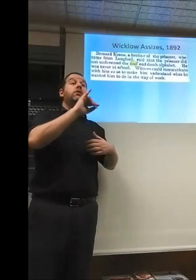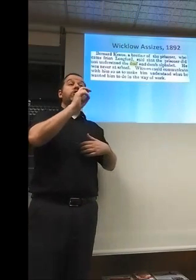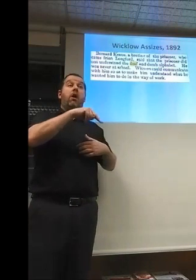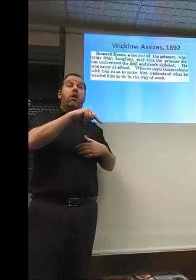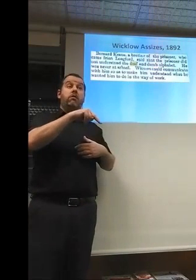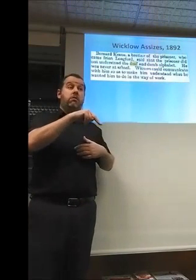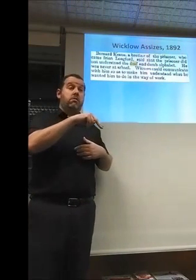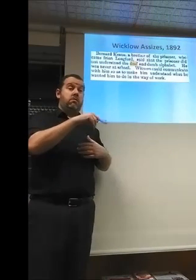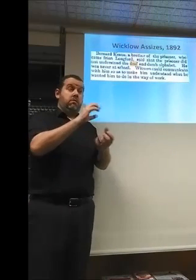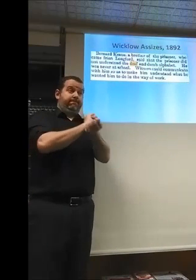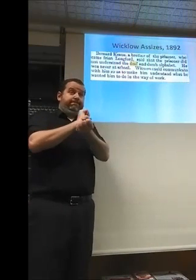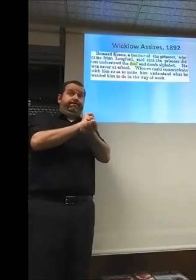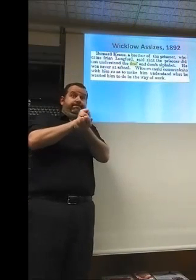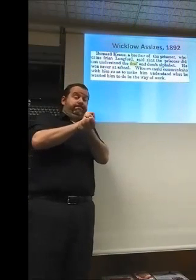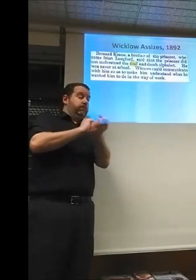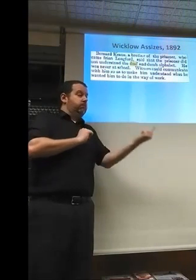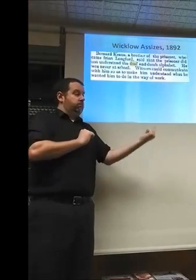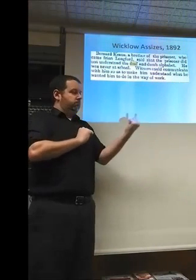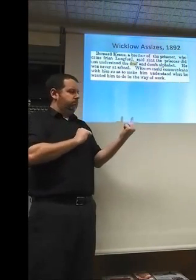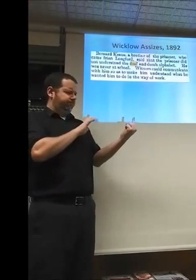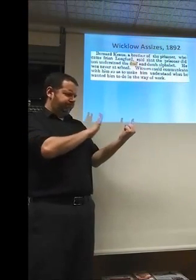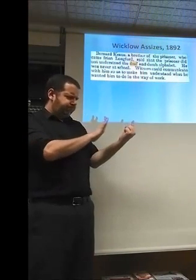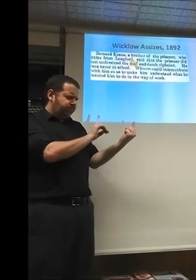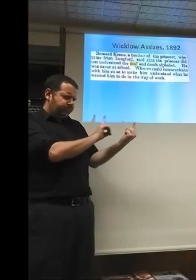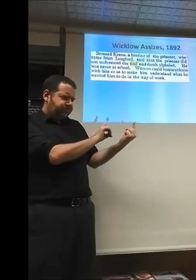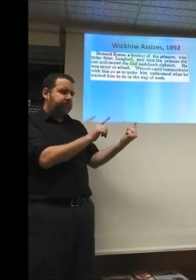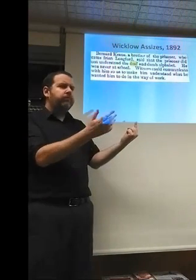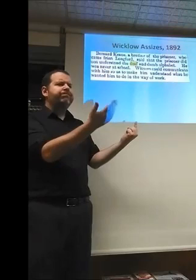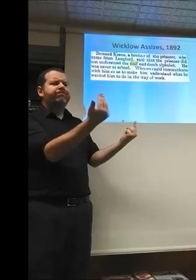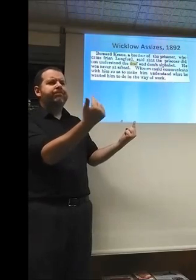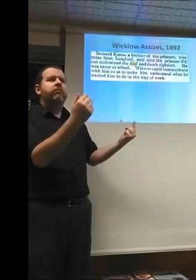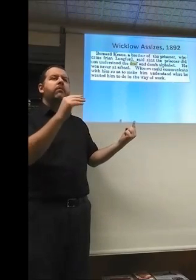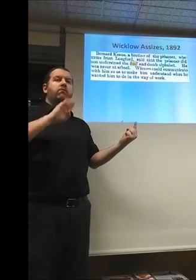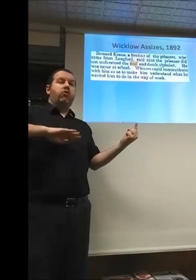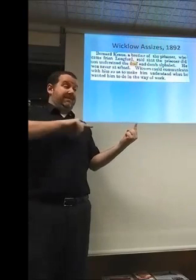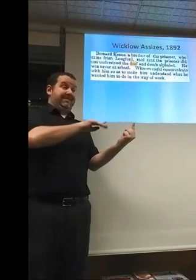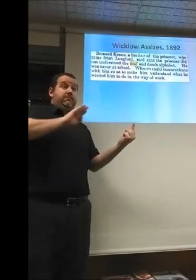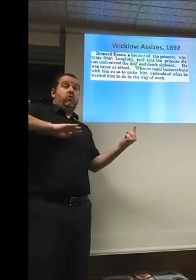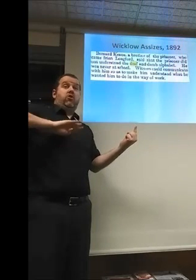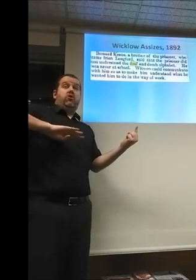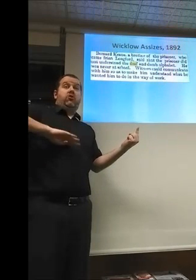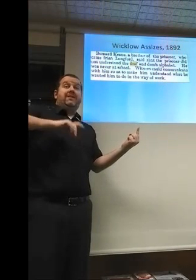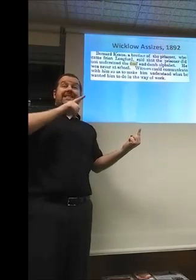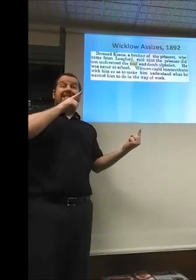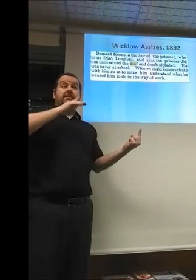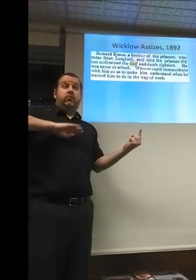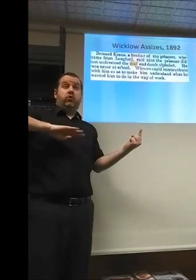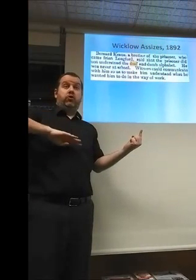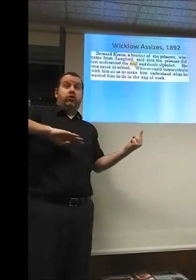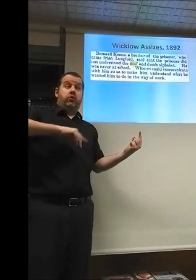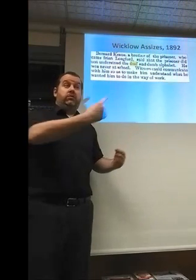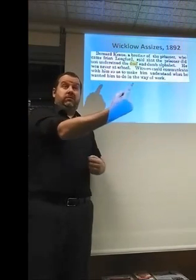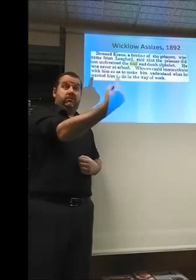mercy so didn’t send him to death but just to prison.